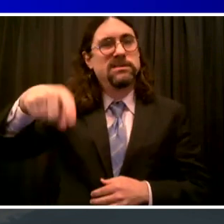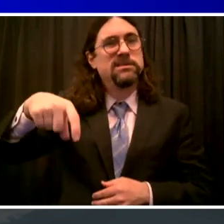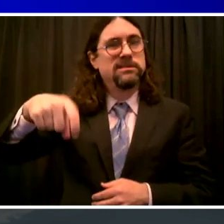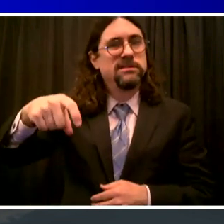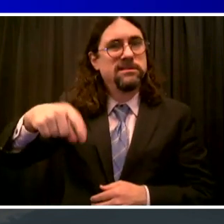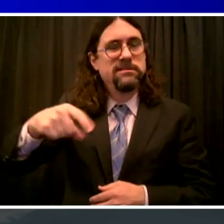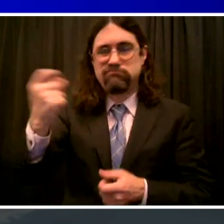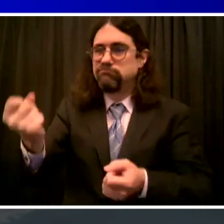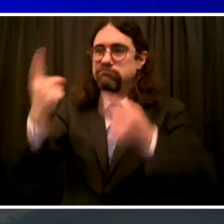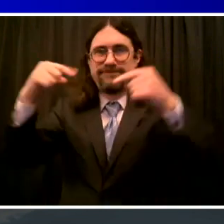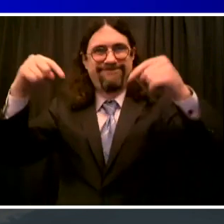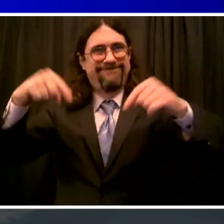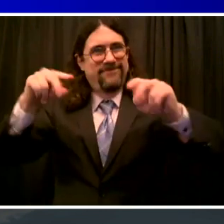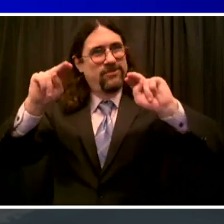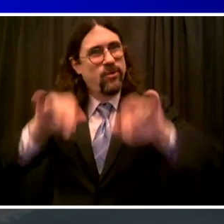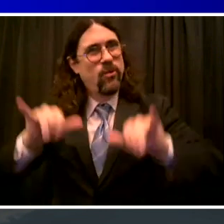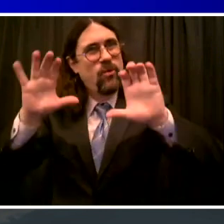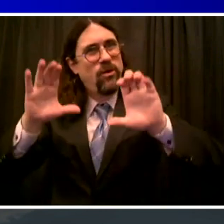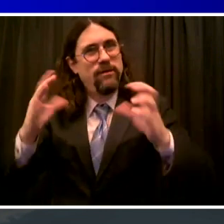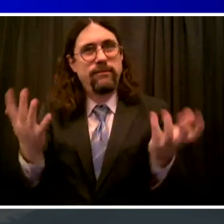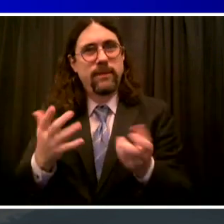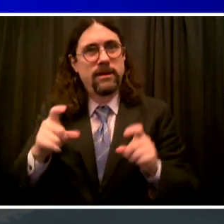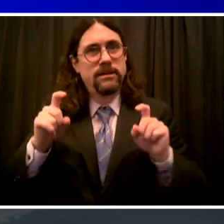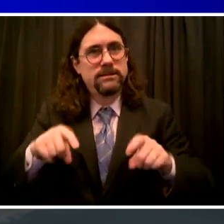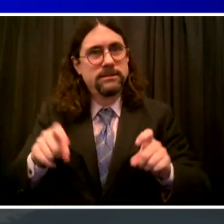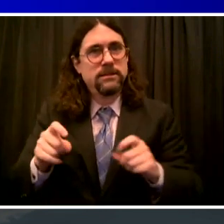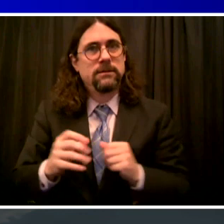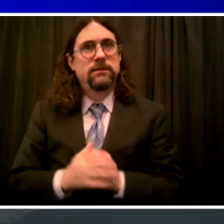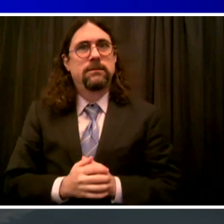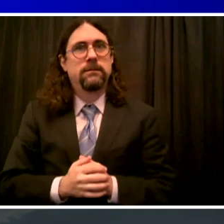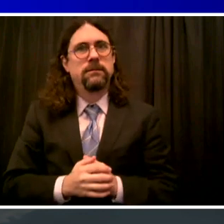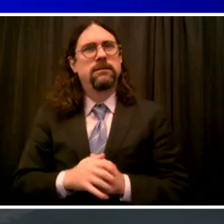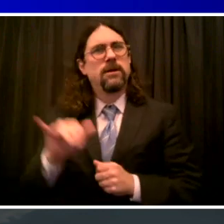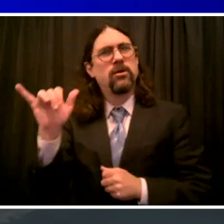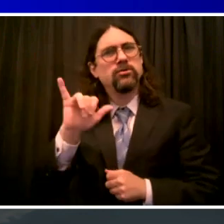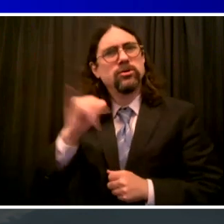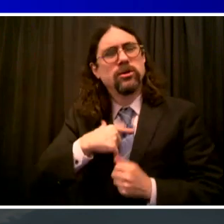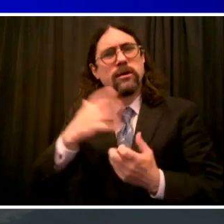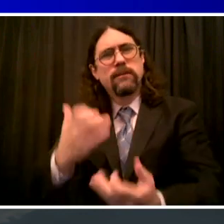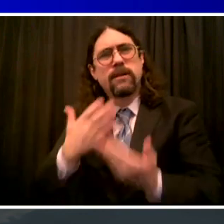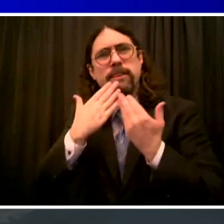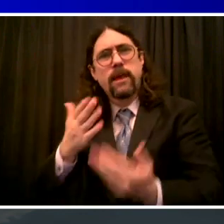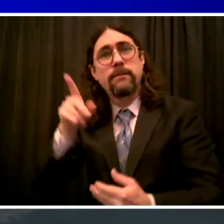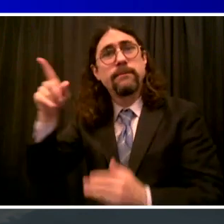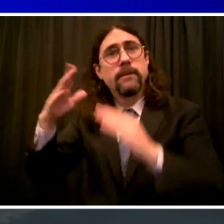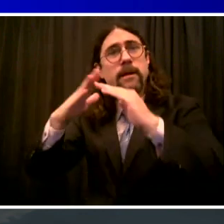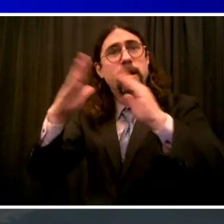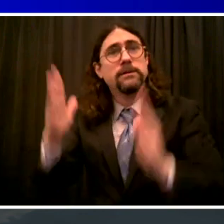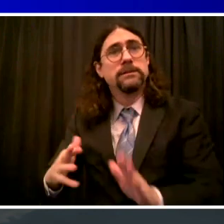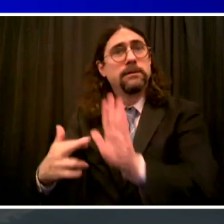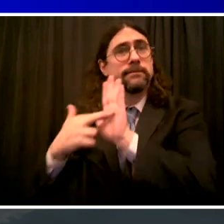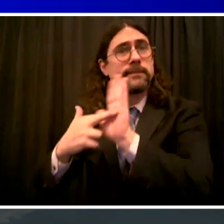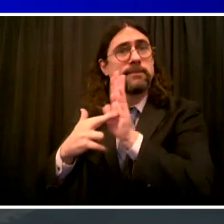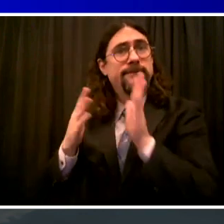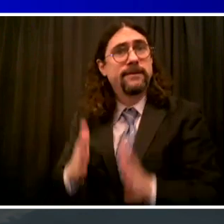INPUT. SHE'S BEEN RESOLUTE AND CLEAR NOT ONLY WHAT WE NEED BUT FOR THE ENTIRE COUNTRY NEESD TO TREE GET BACK ON